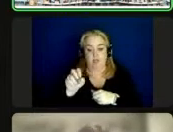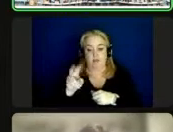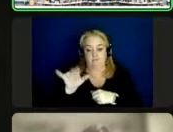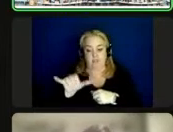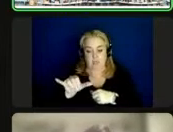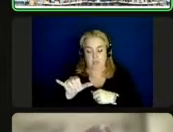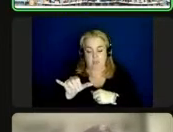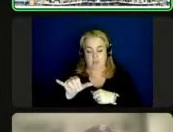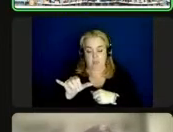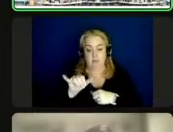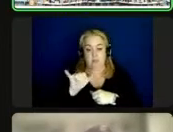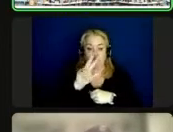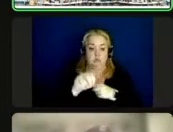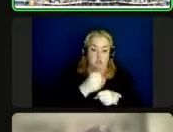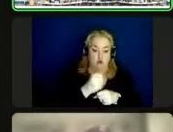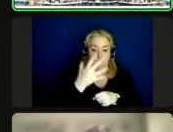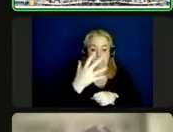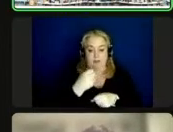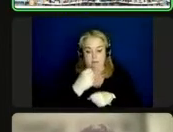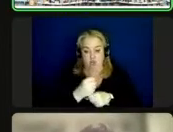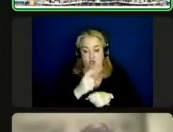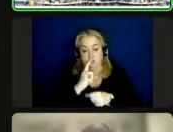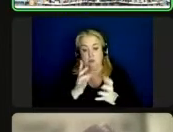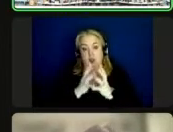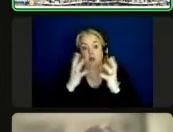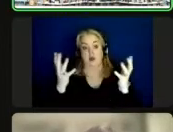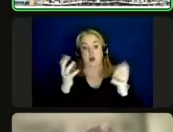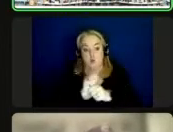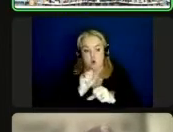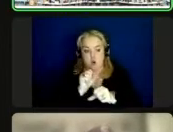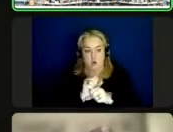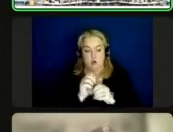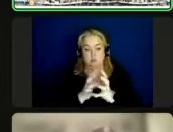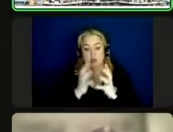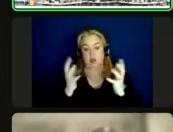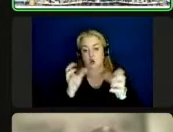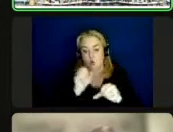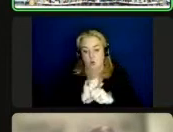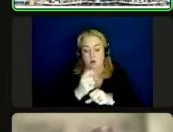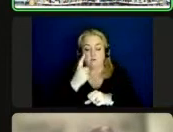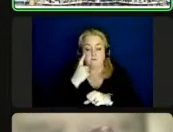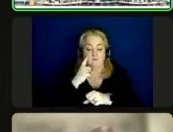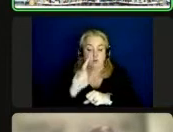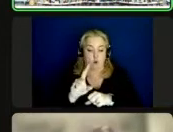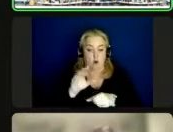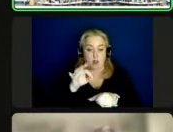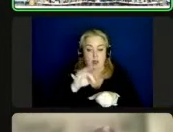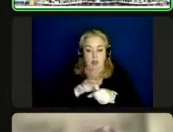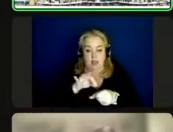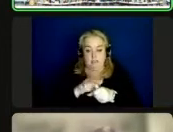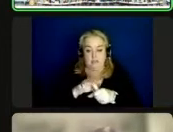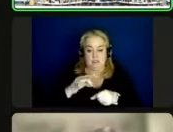THE BOND RECENTLY. IT'S THE SAME KIND OF DEAL AS A LEVEE EVERY TIME WHICH YOU GET